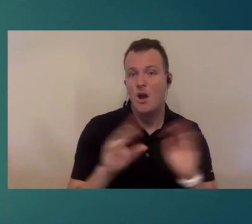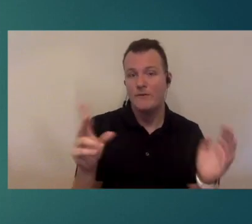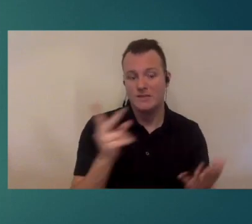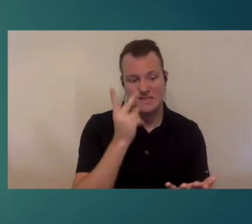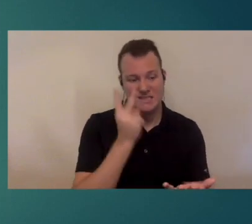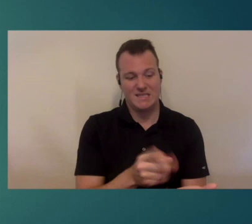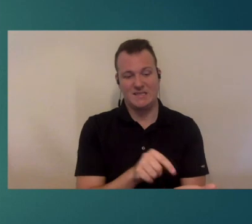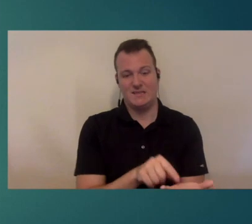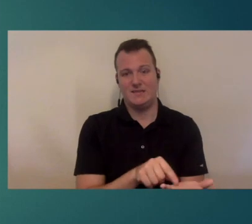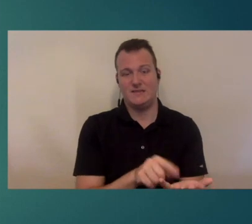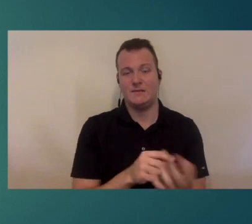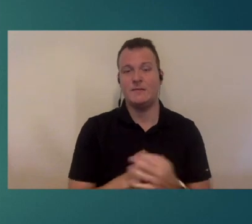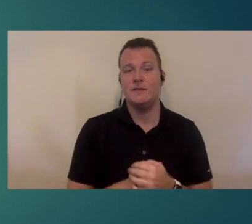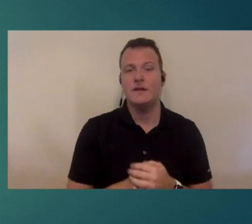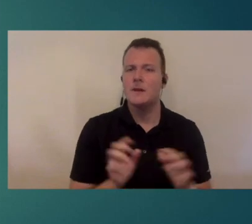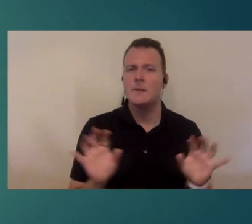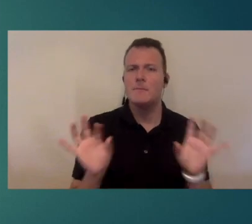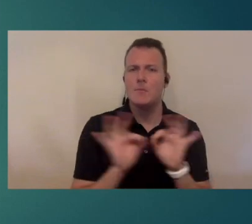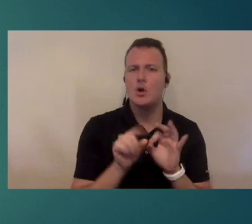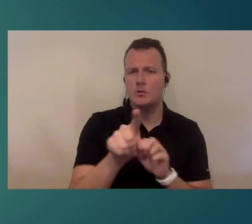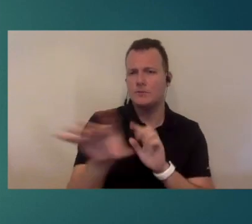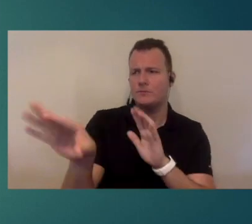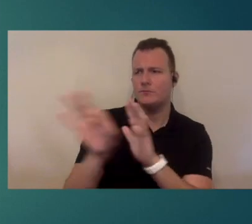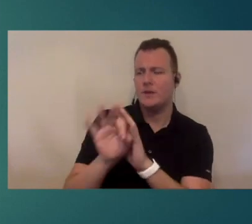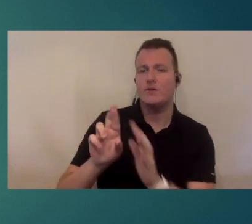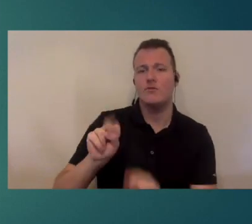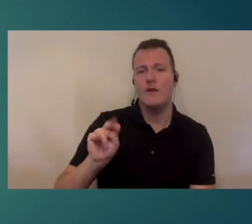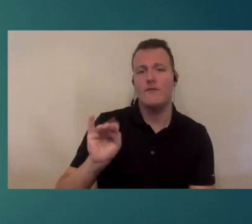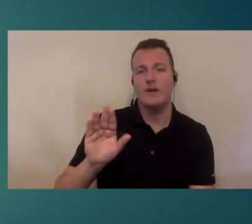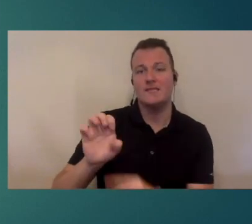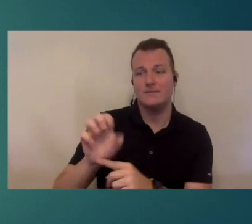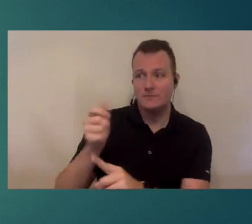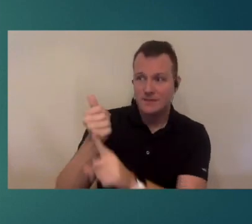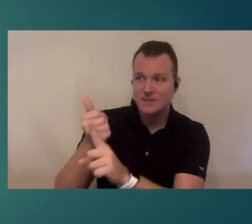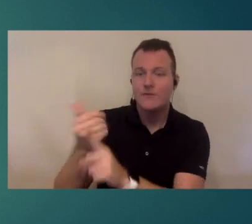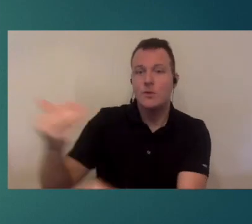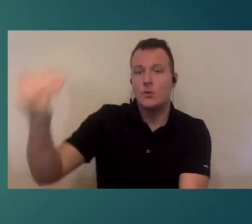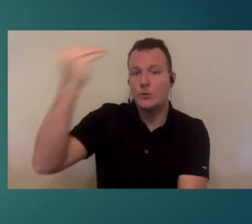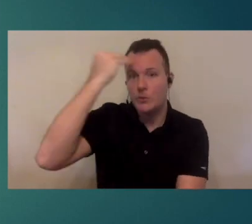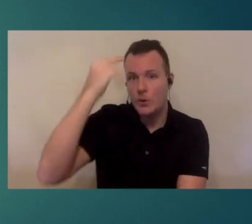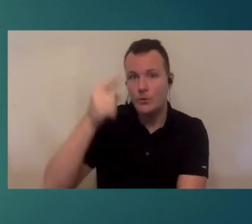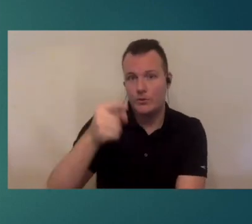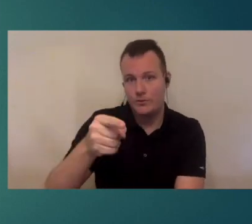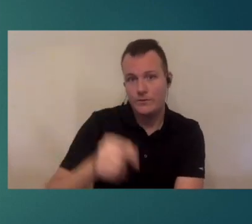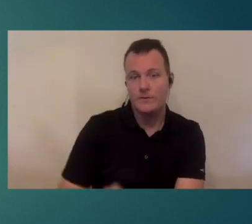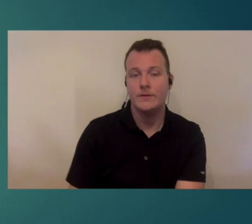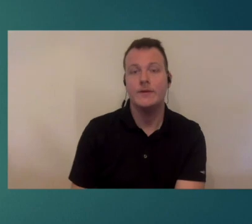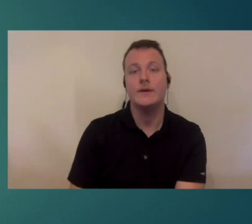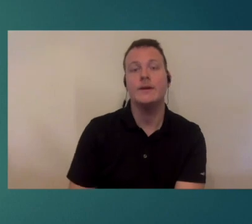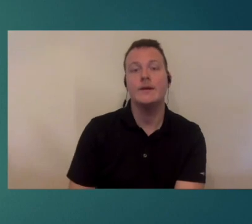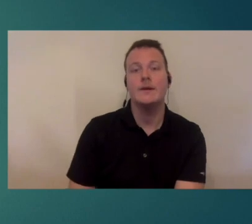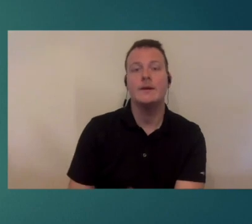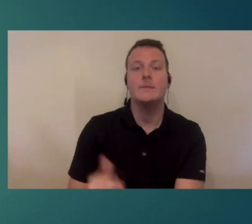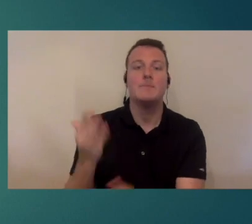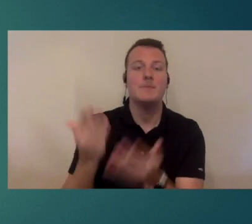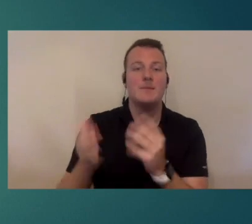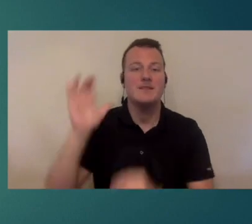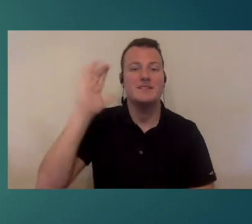that you choose references that really know you, and this may sound crazy, but